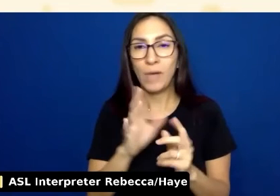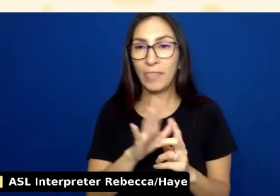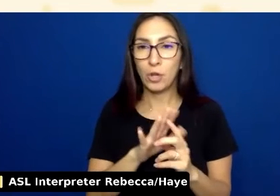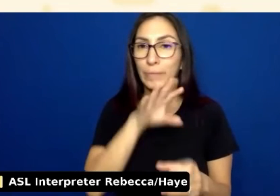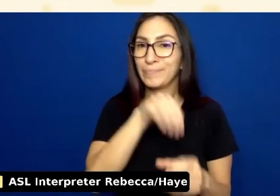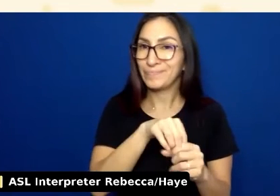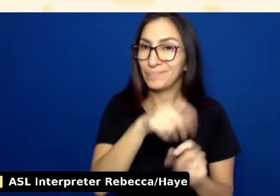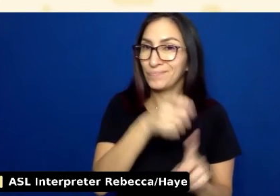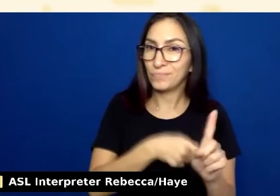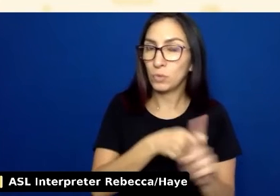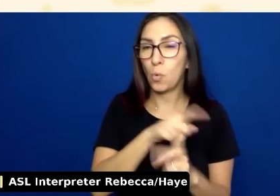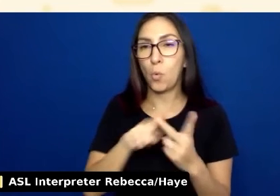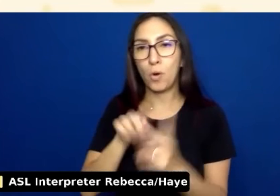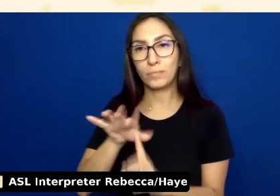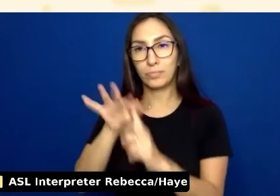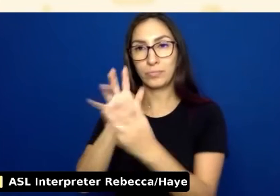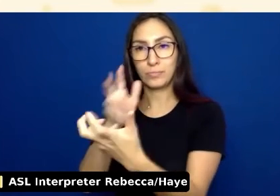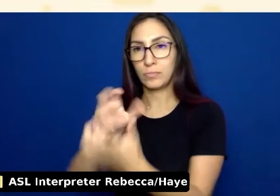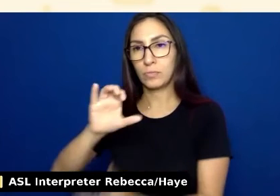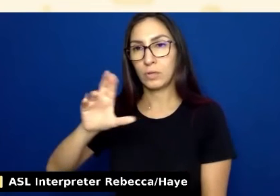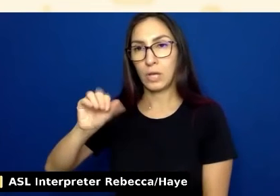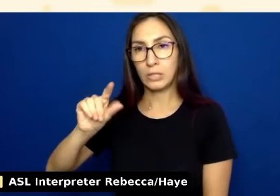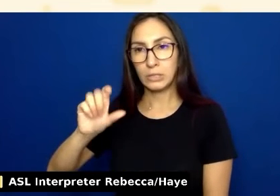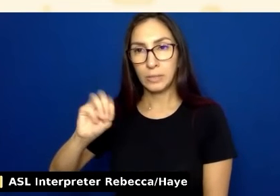We will check if the focus is managed correctly.